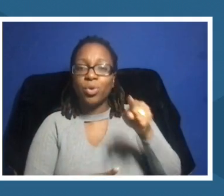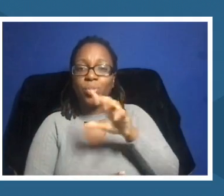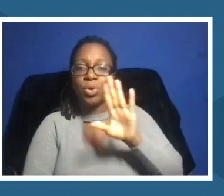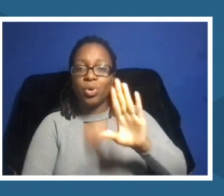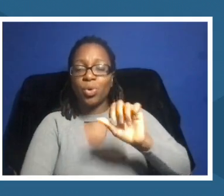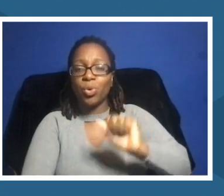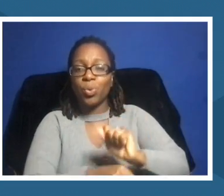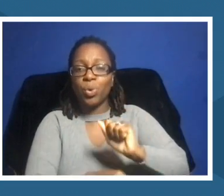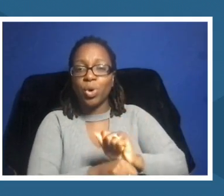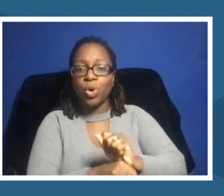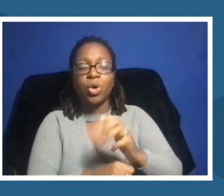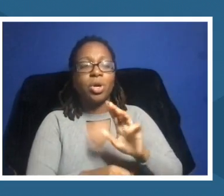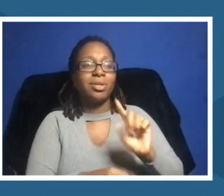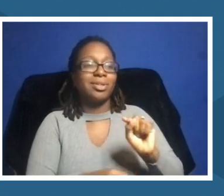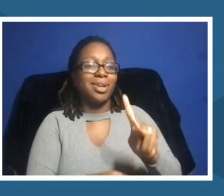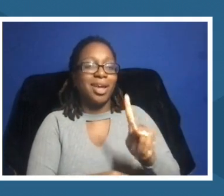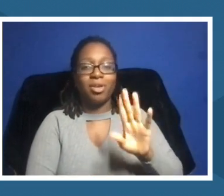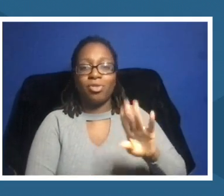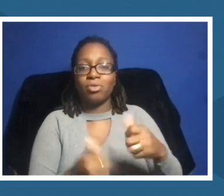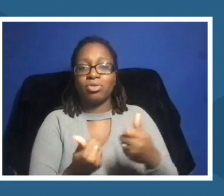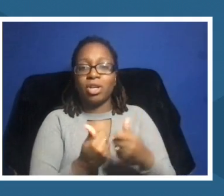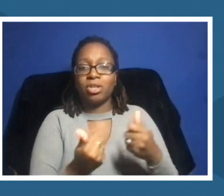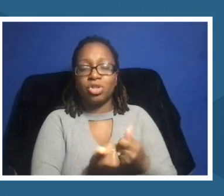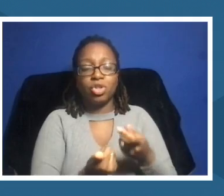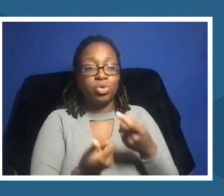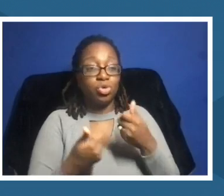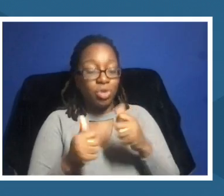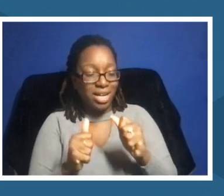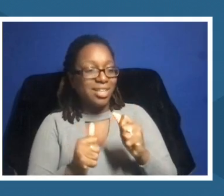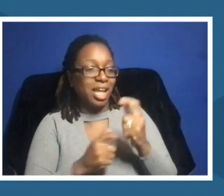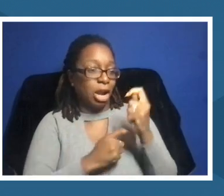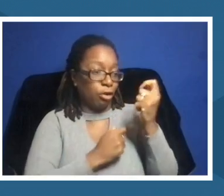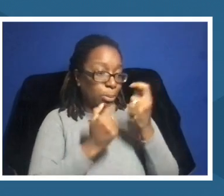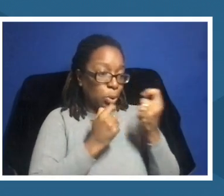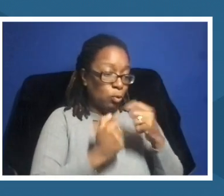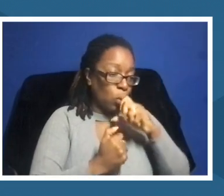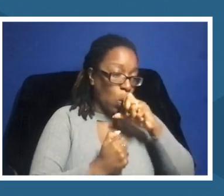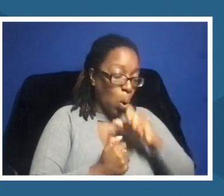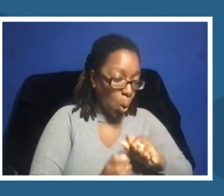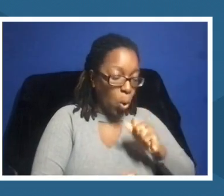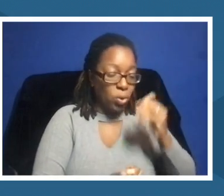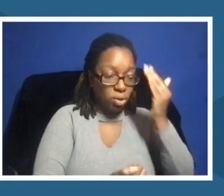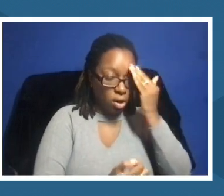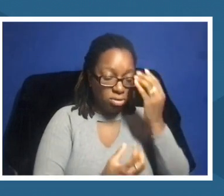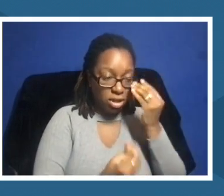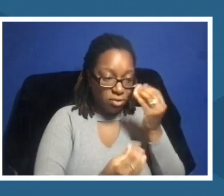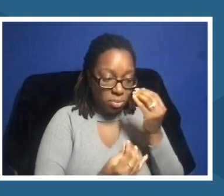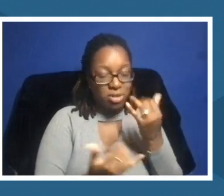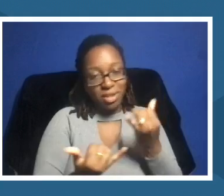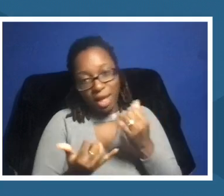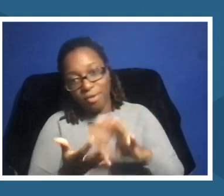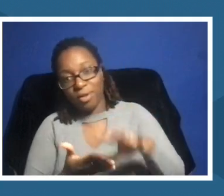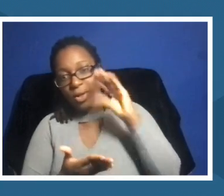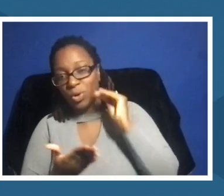this work of unlearning and also breaking the monolith